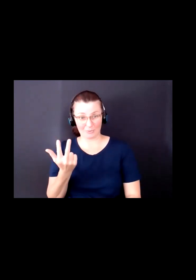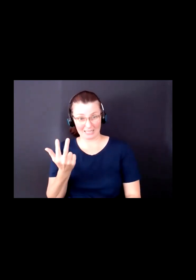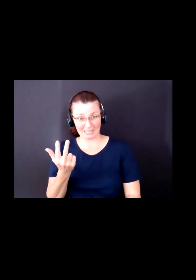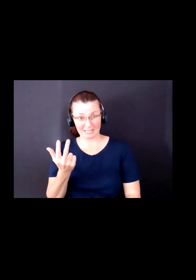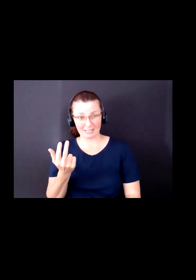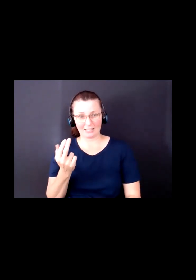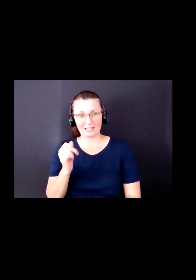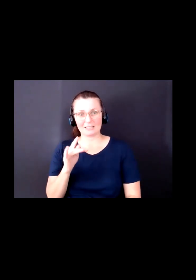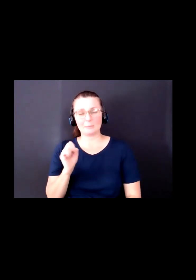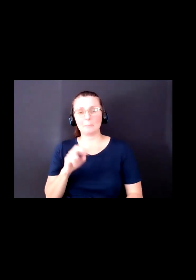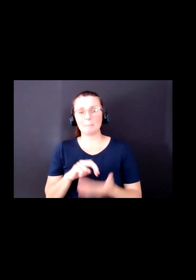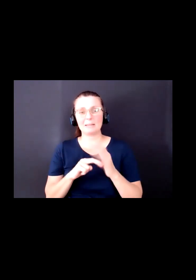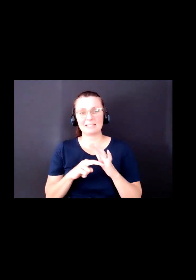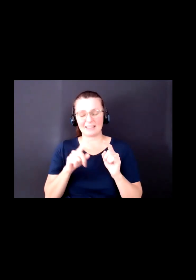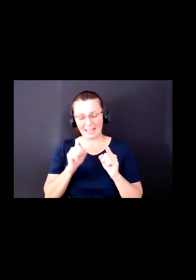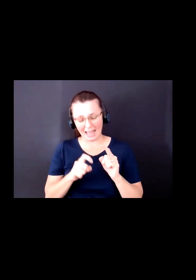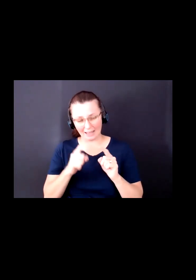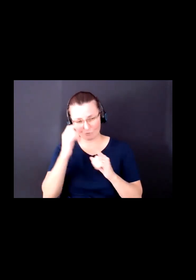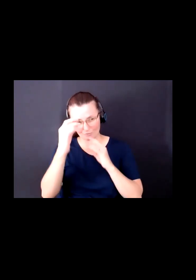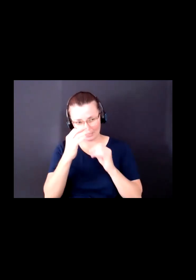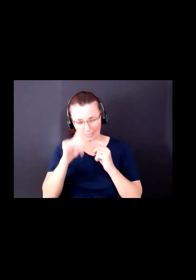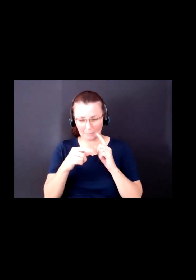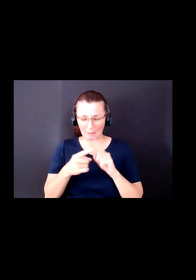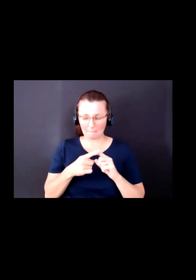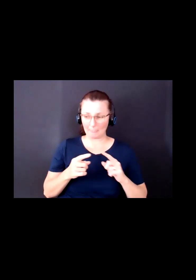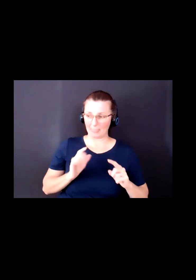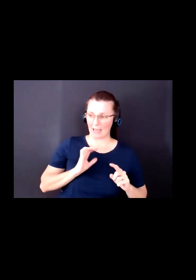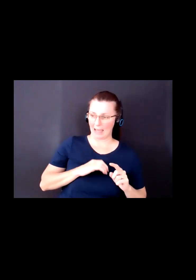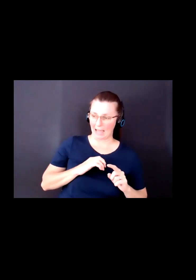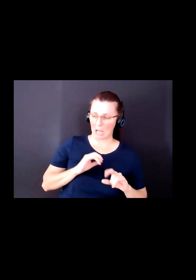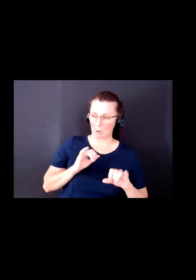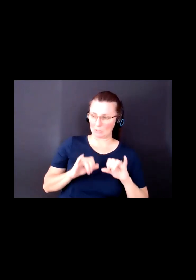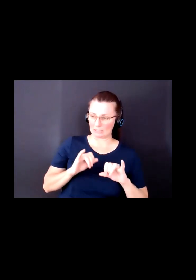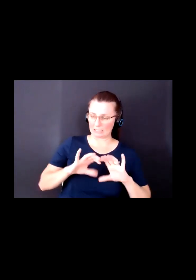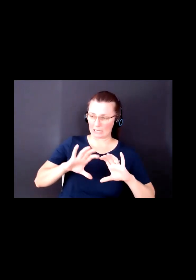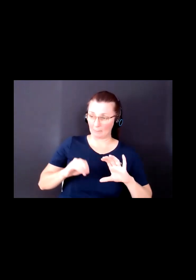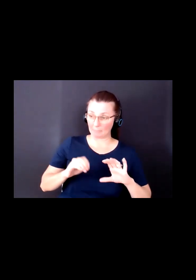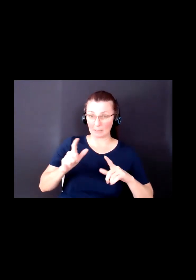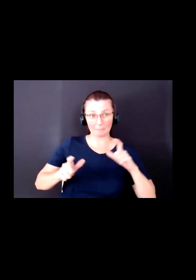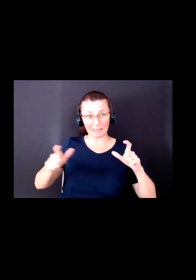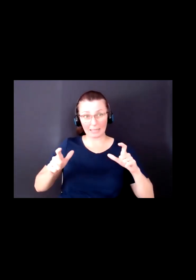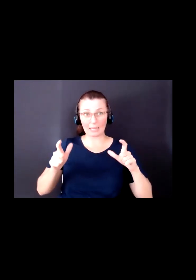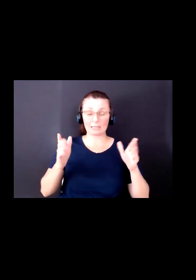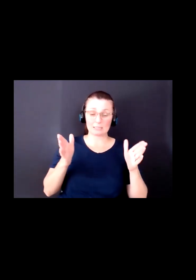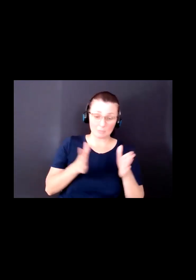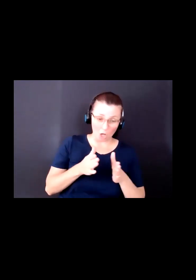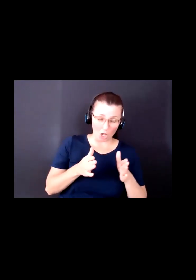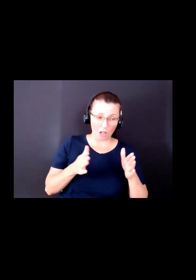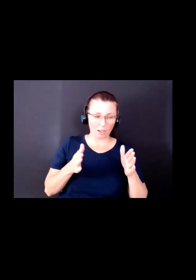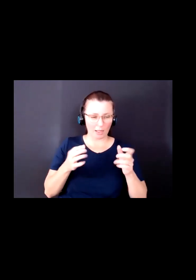cost of the aid or service relative to their size, their financial resources, and overall expenses. So a place of public accommodation